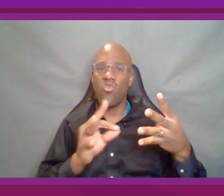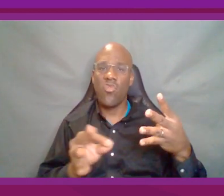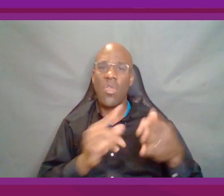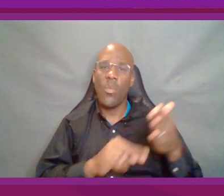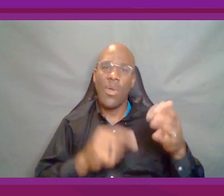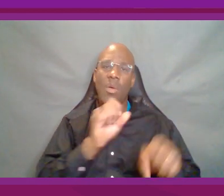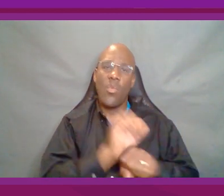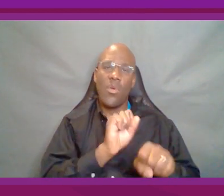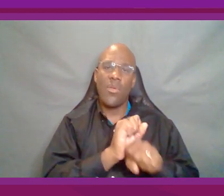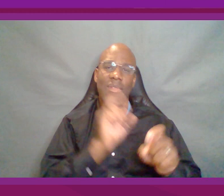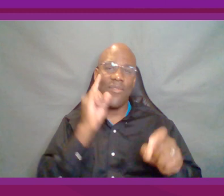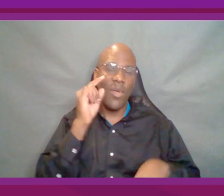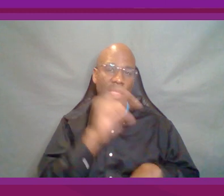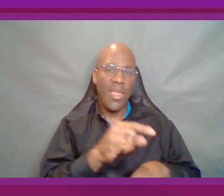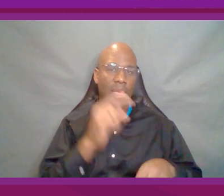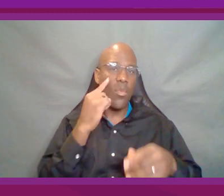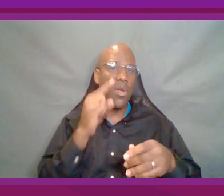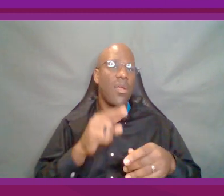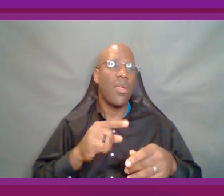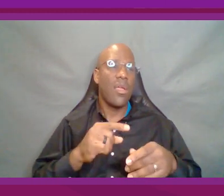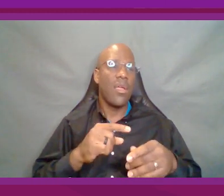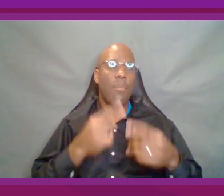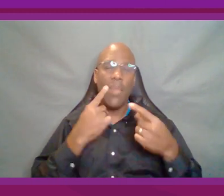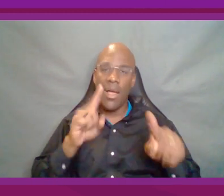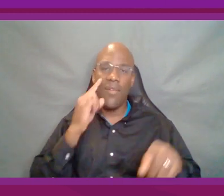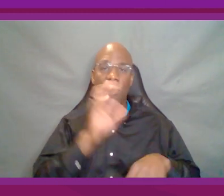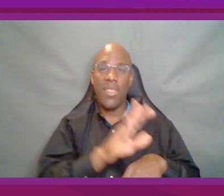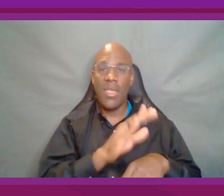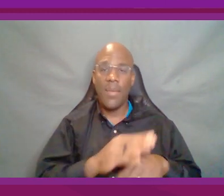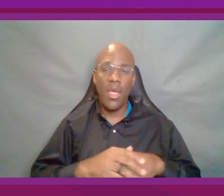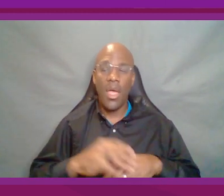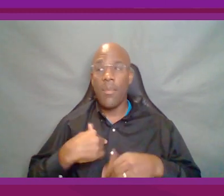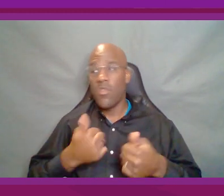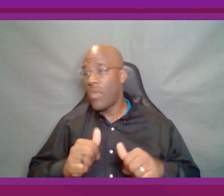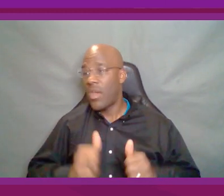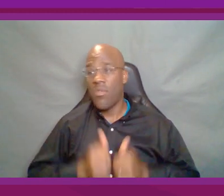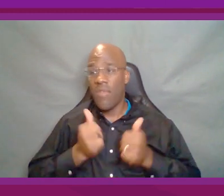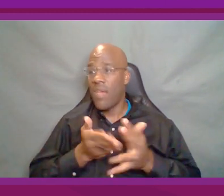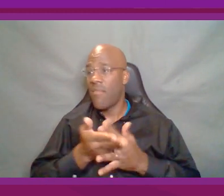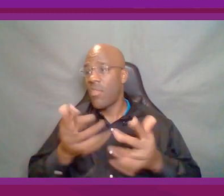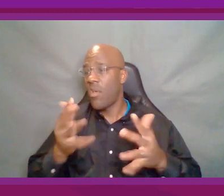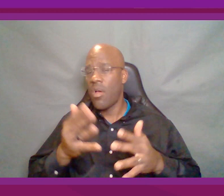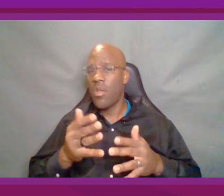them and those choices should not be based on basically trying to survive. They should be based